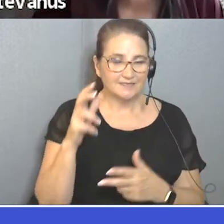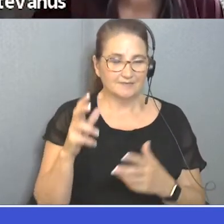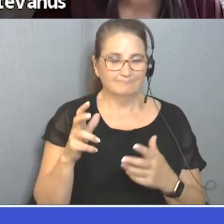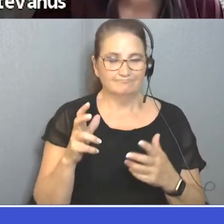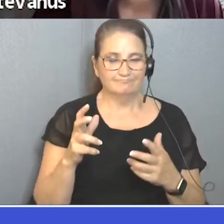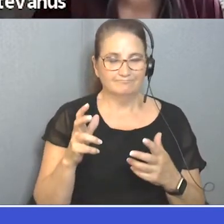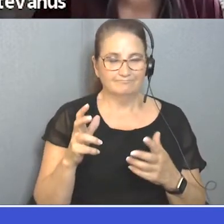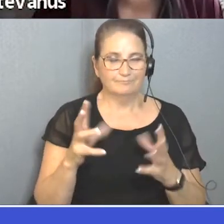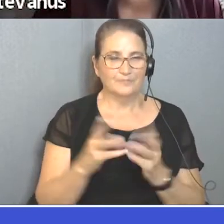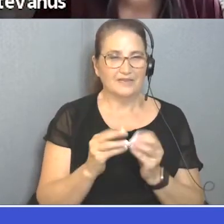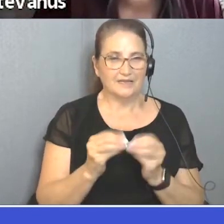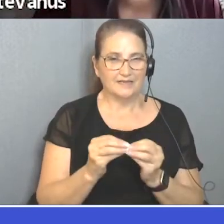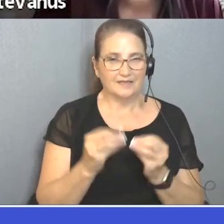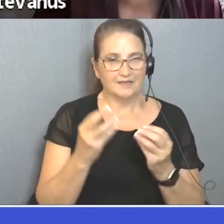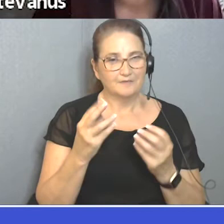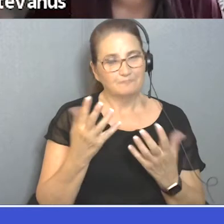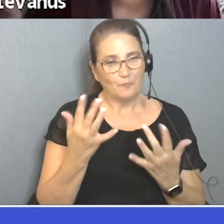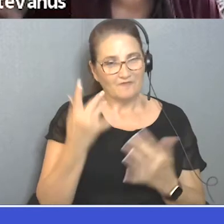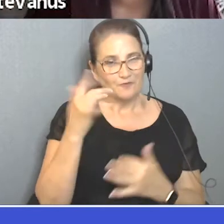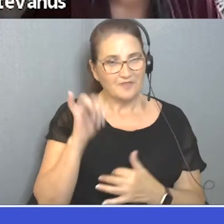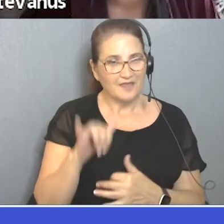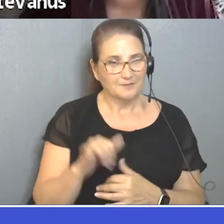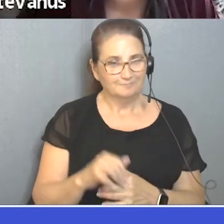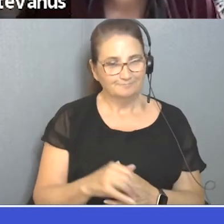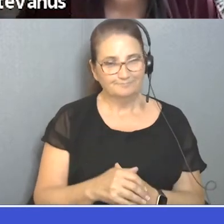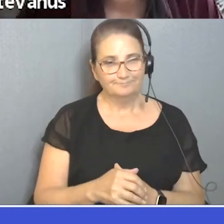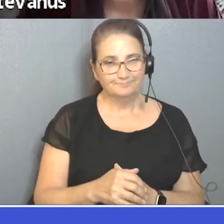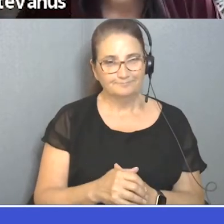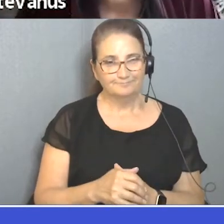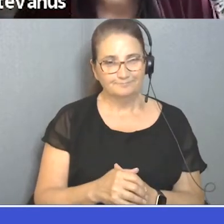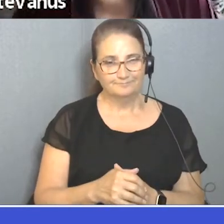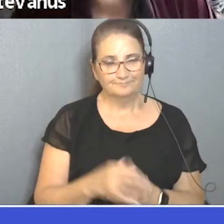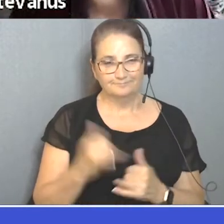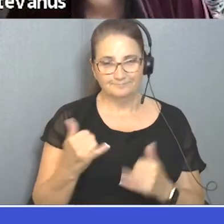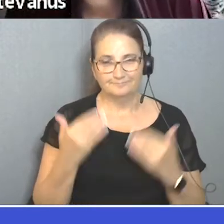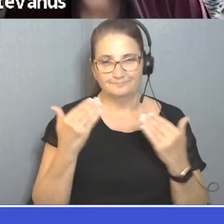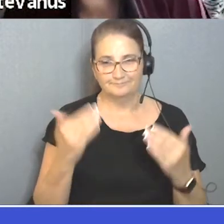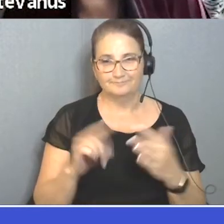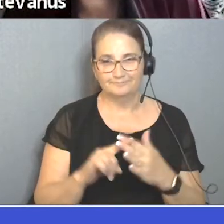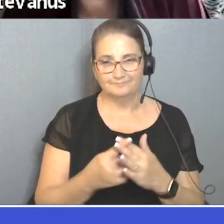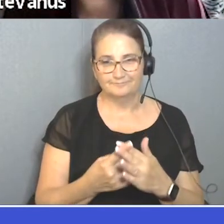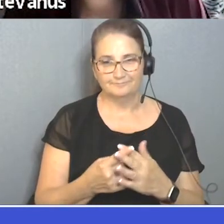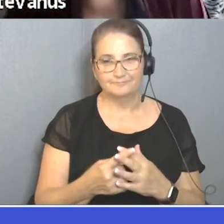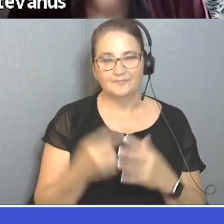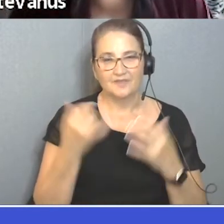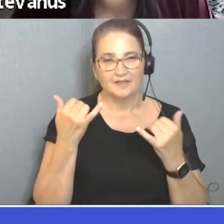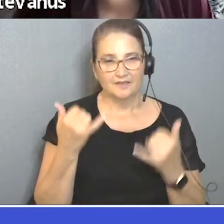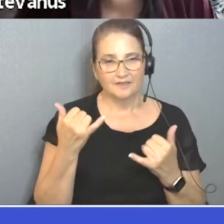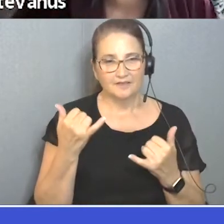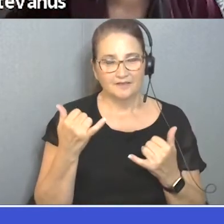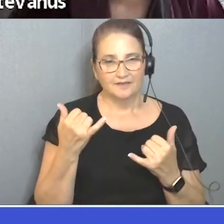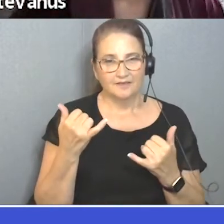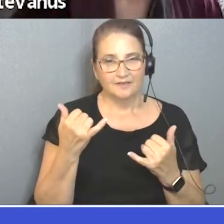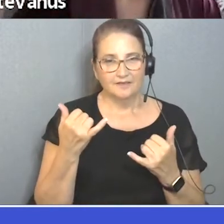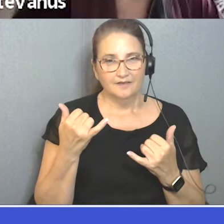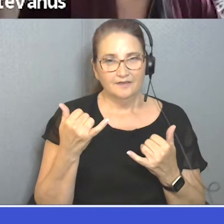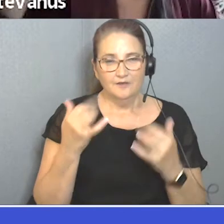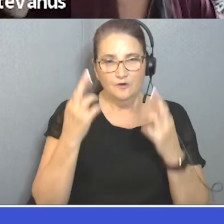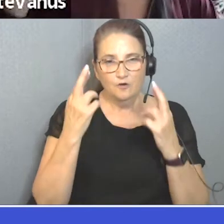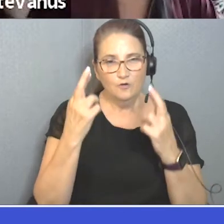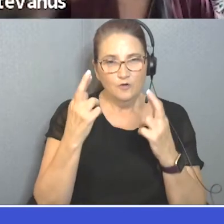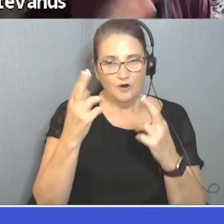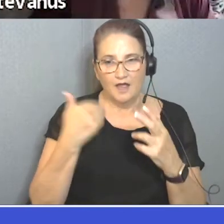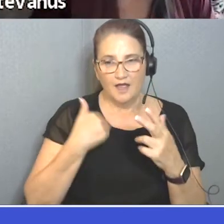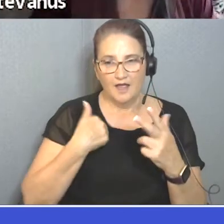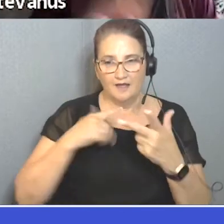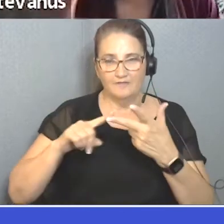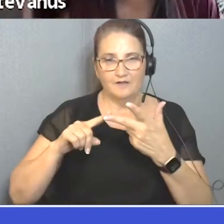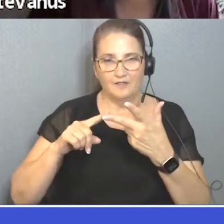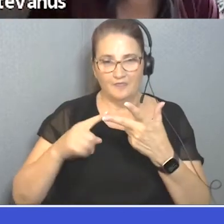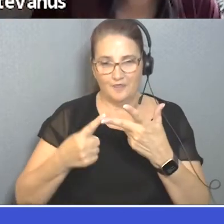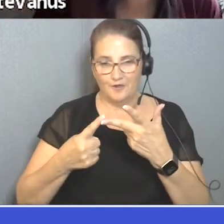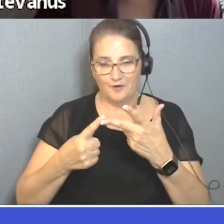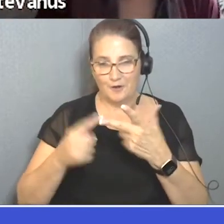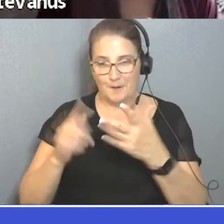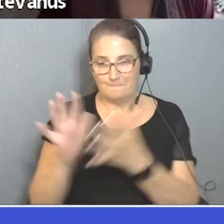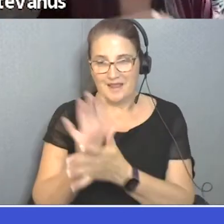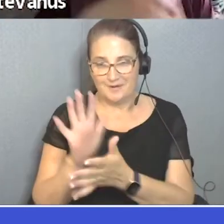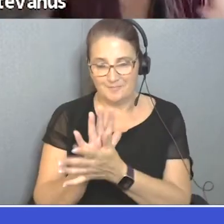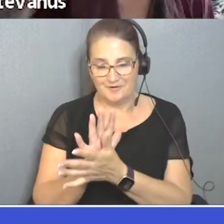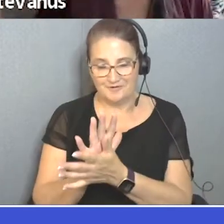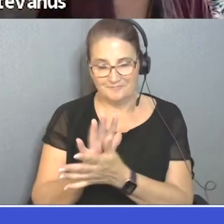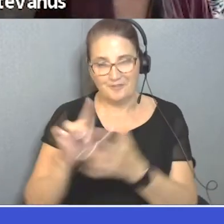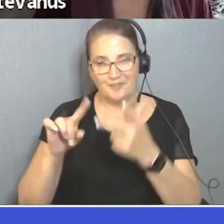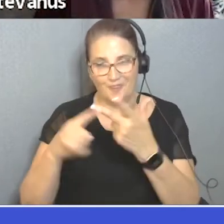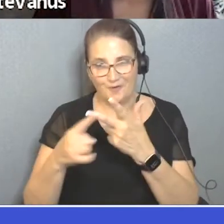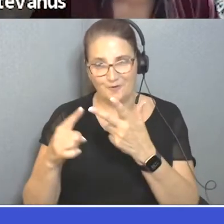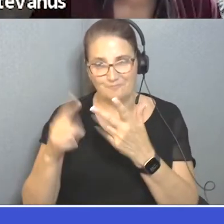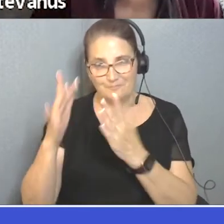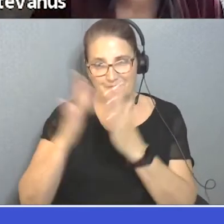we call a listening session.